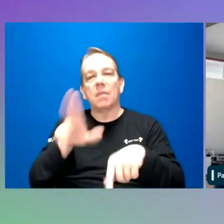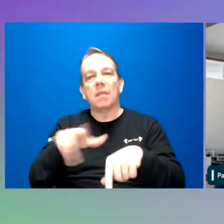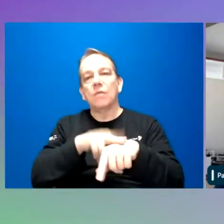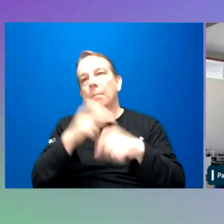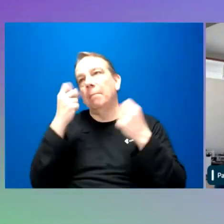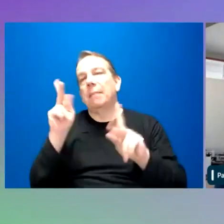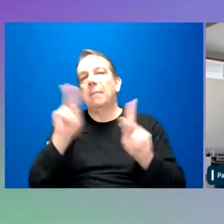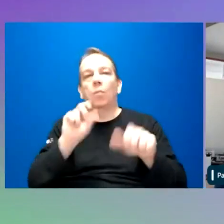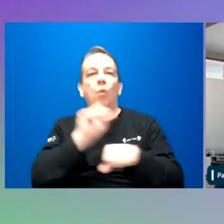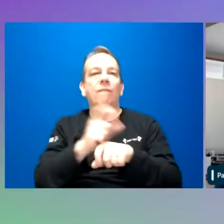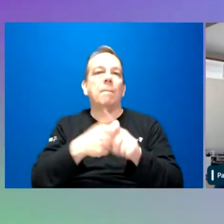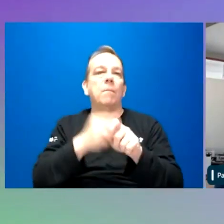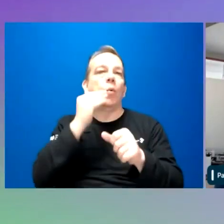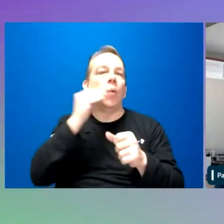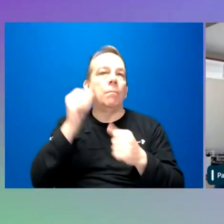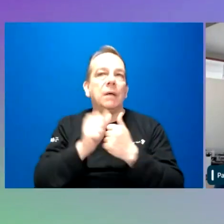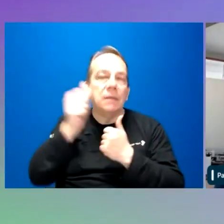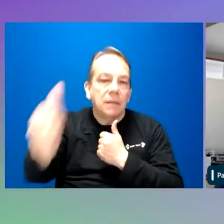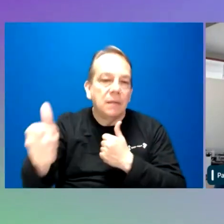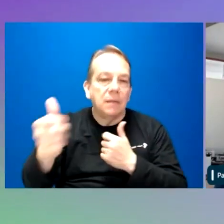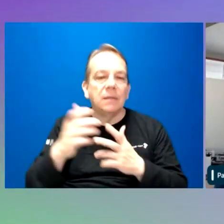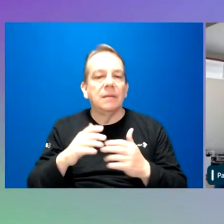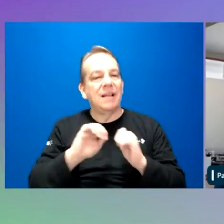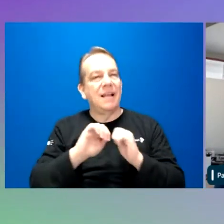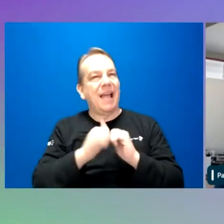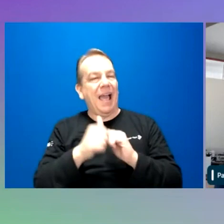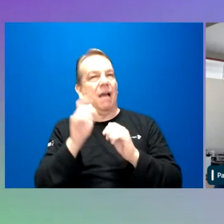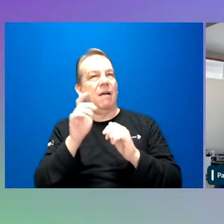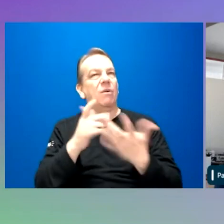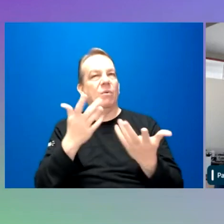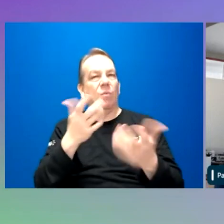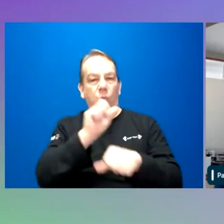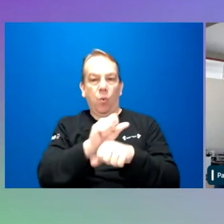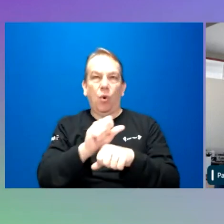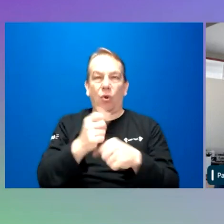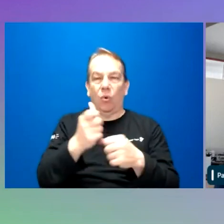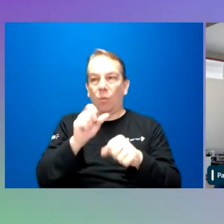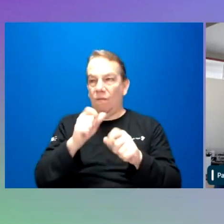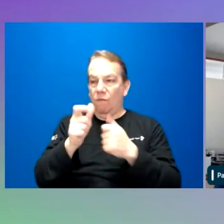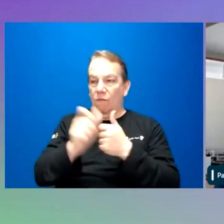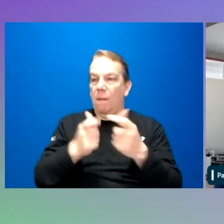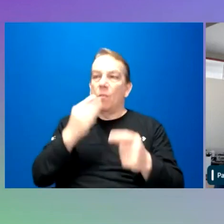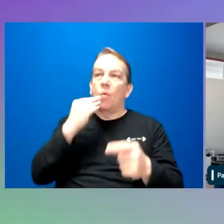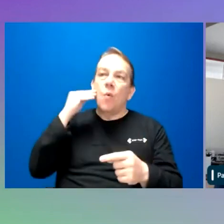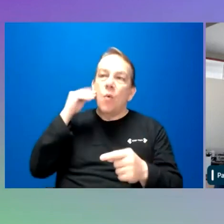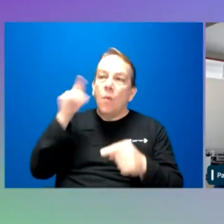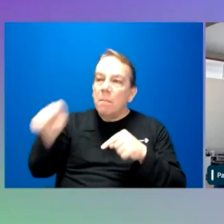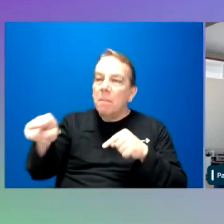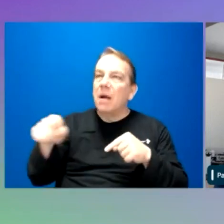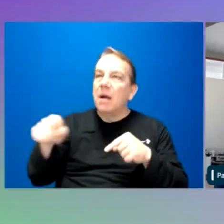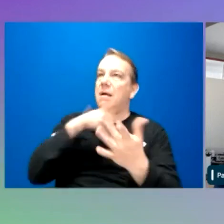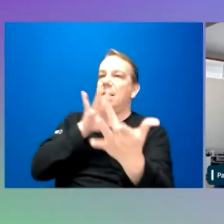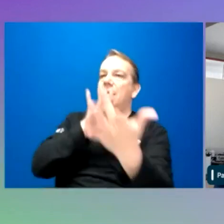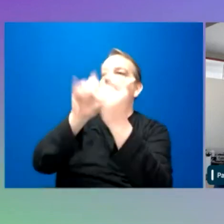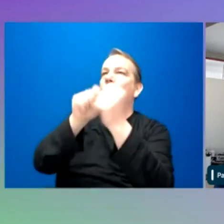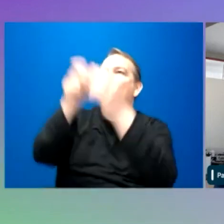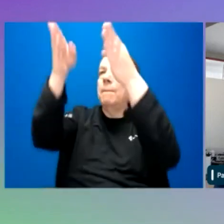do you start a conversation with a C-suite person when you work from home? >> Well, that can be difficult.